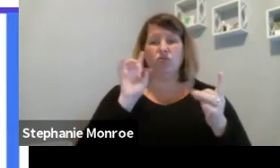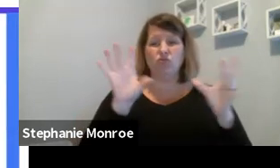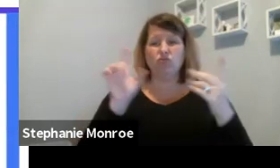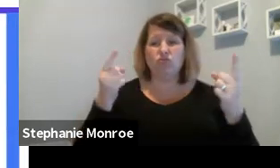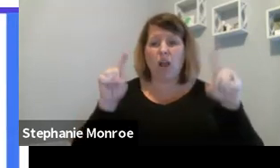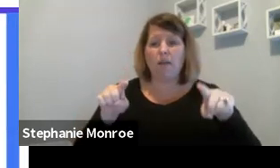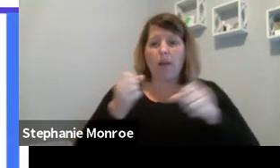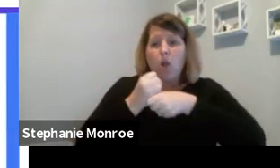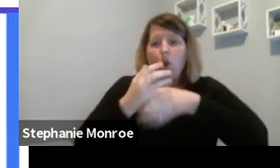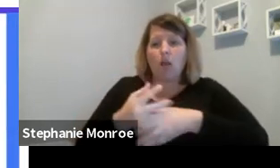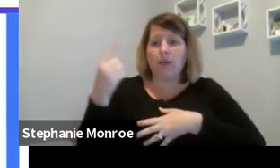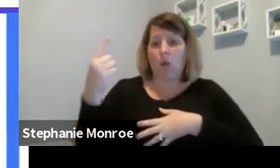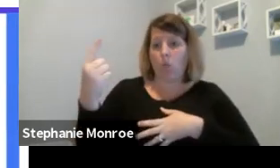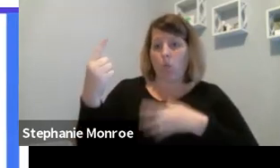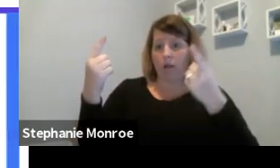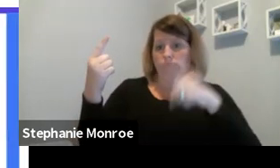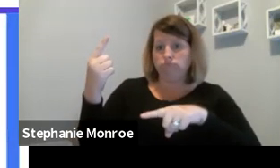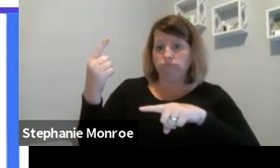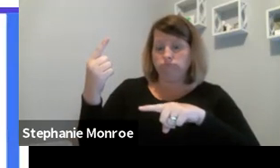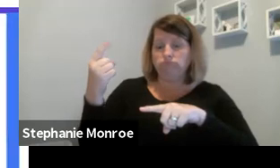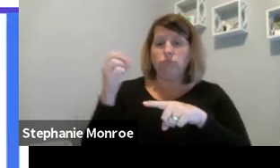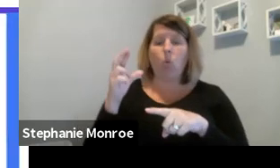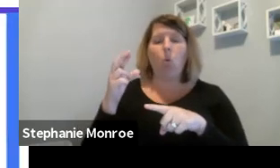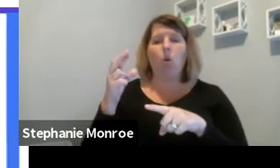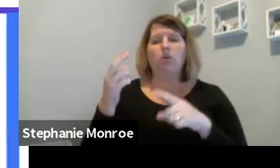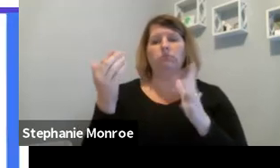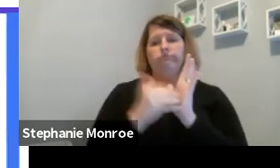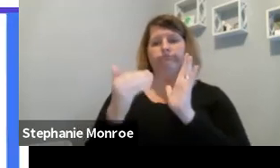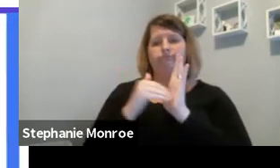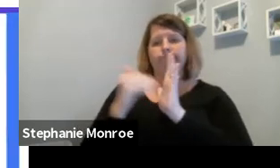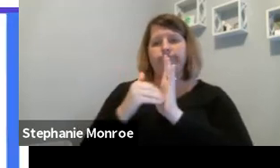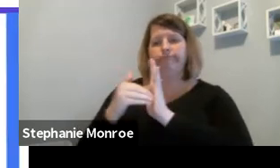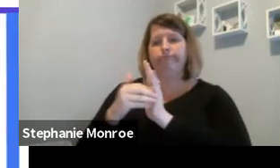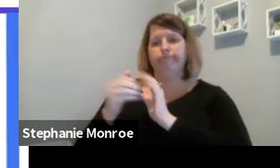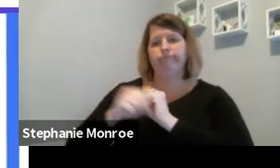by a single incident, or by repeated, prolonged exposure.